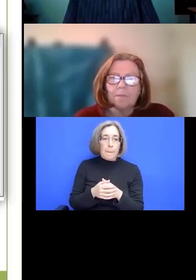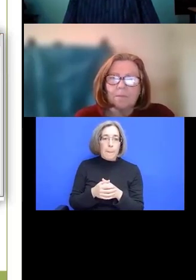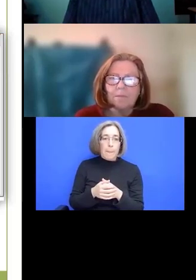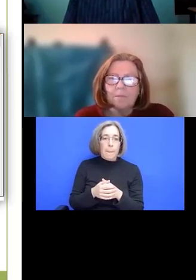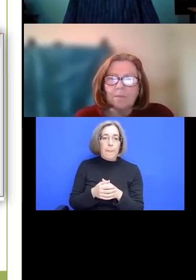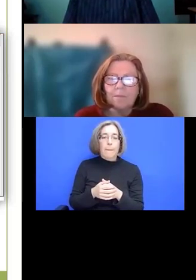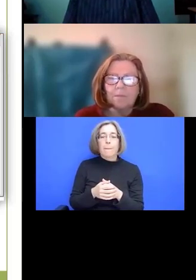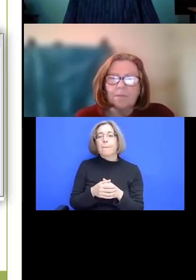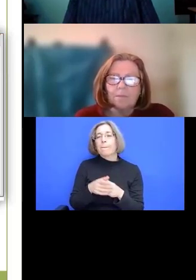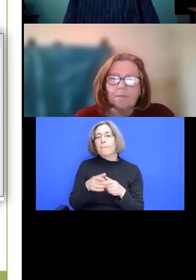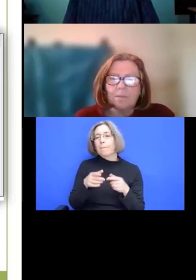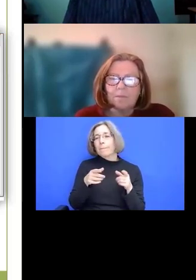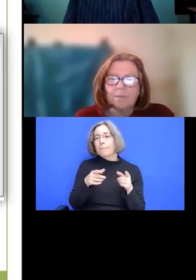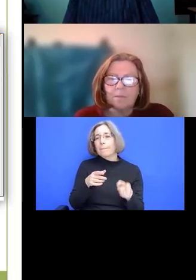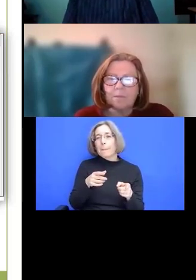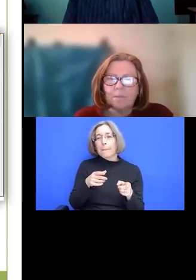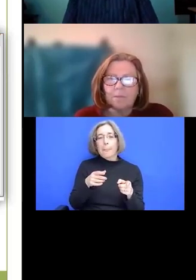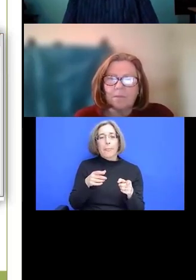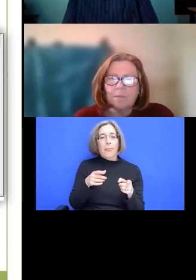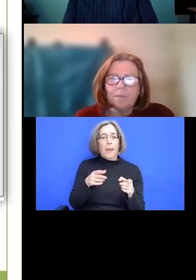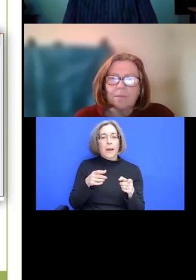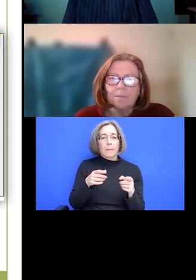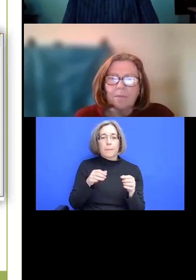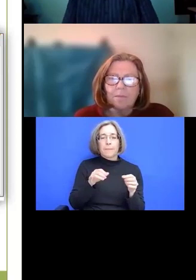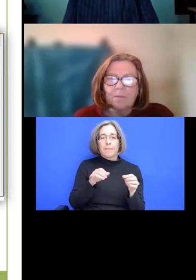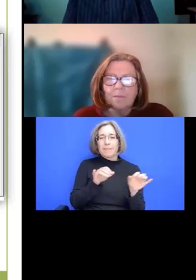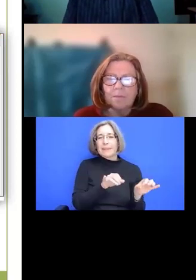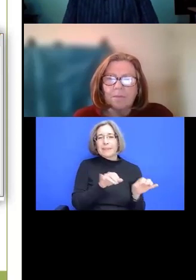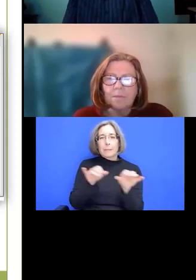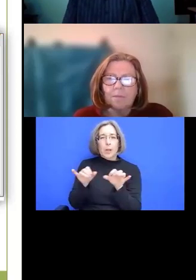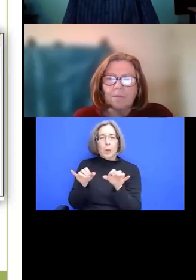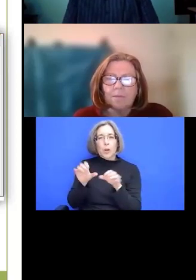to what Scarlett was talking about with the PRAM.